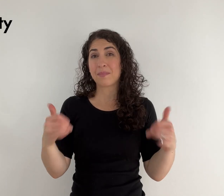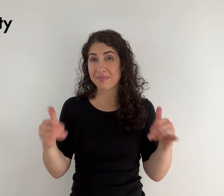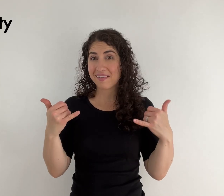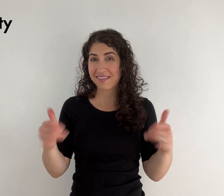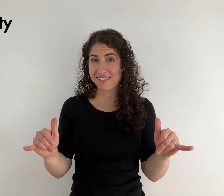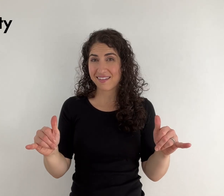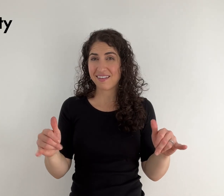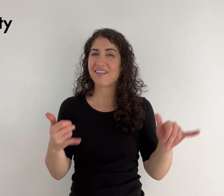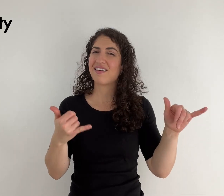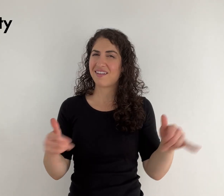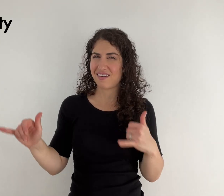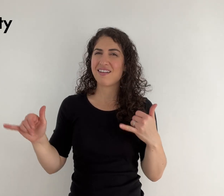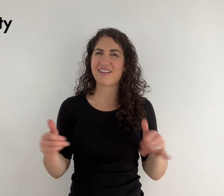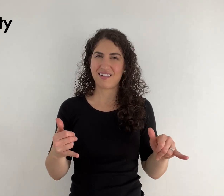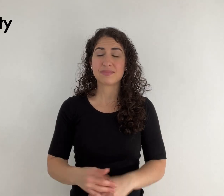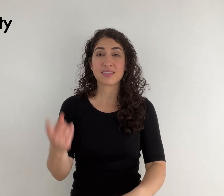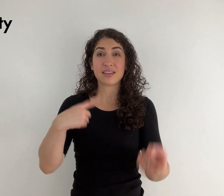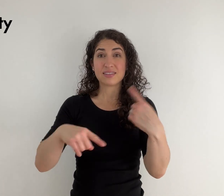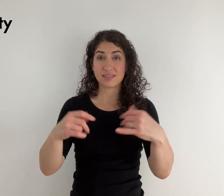PARTY, or PARTY